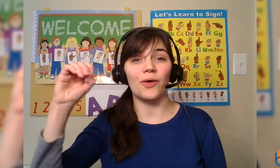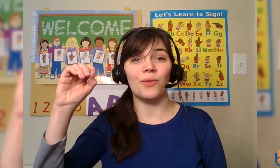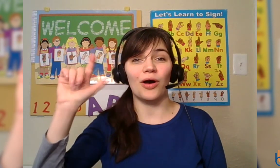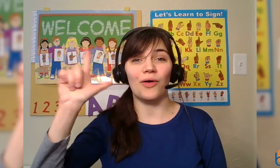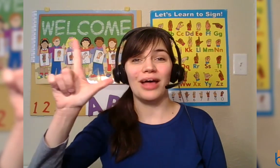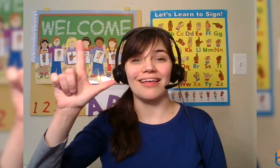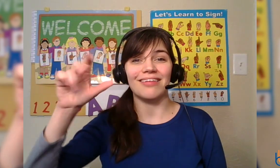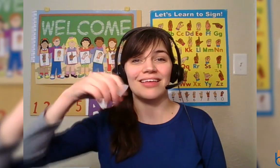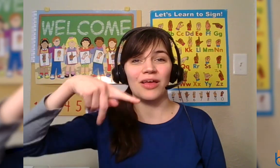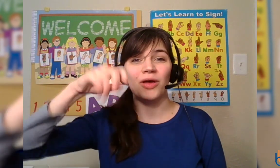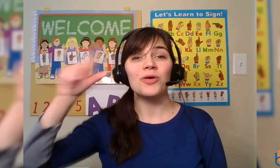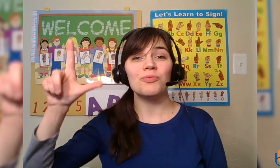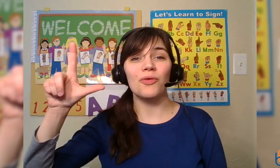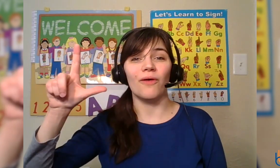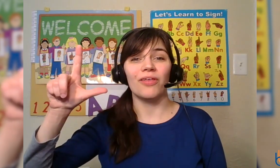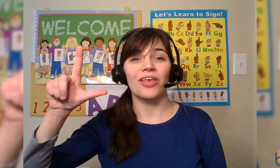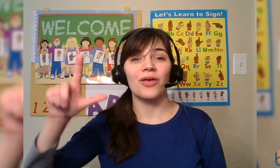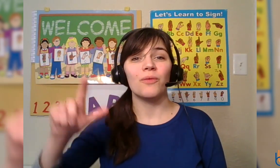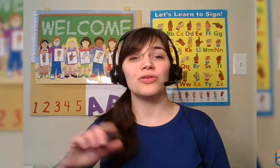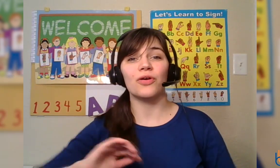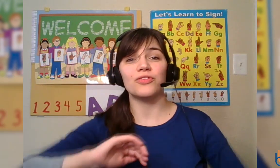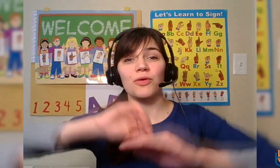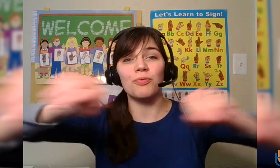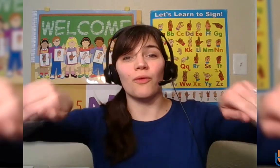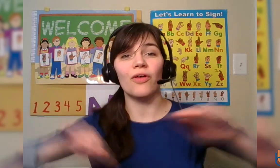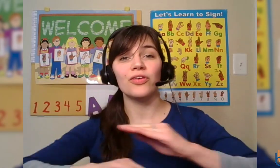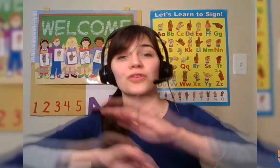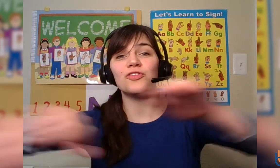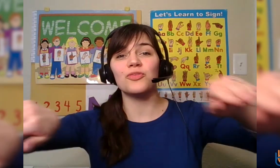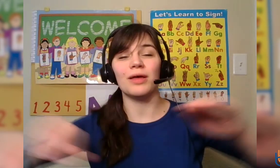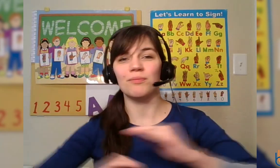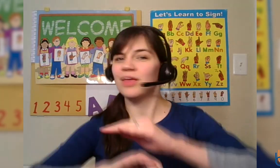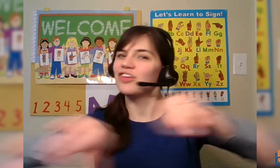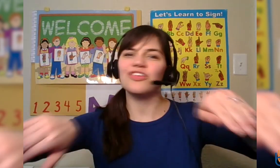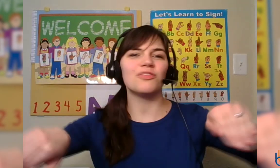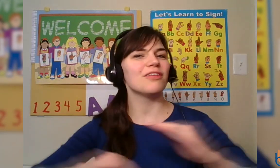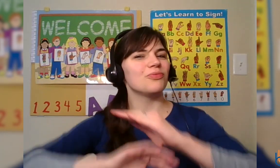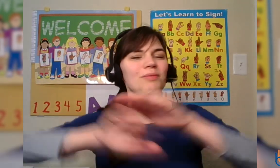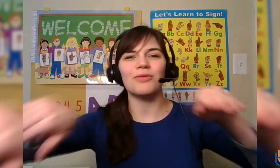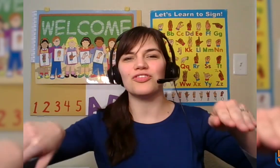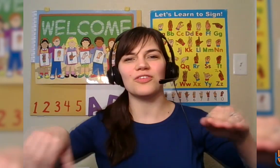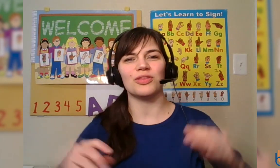O-L, pool. When you go to a pool, you swim. Just make swimming motions with your